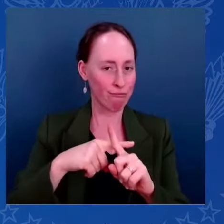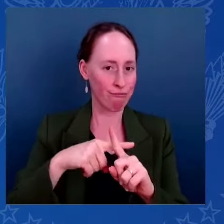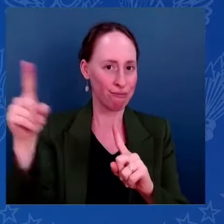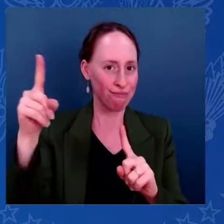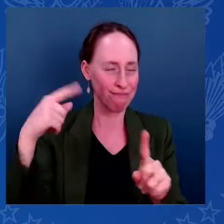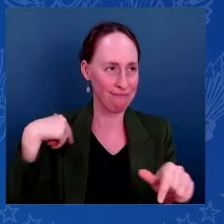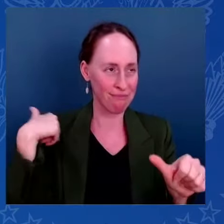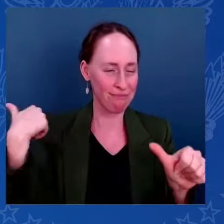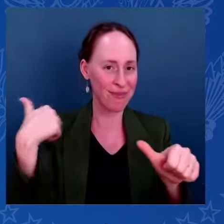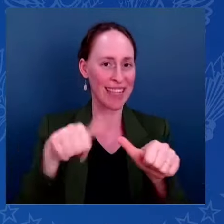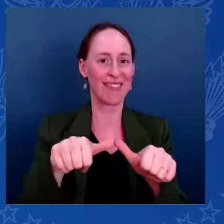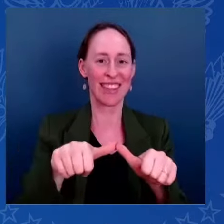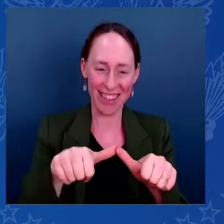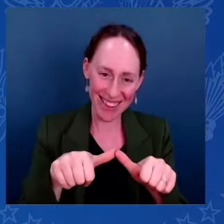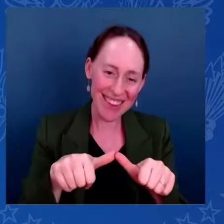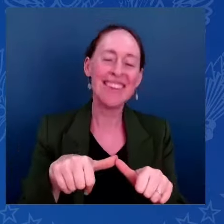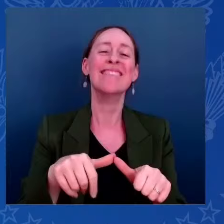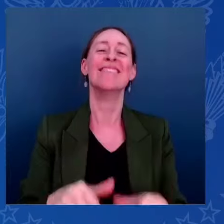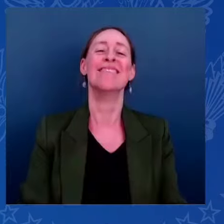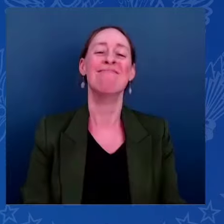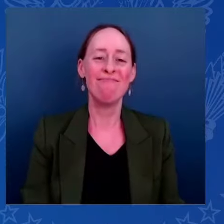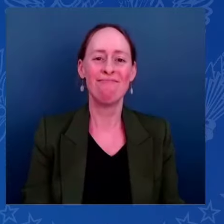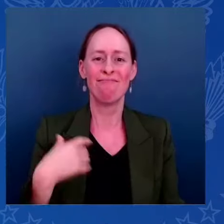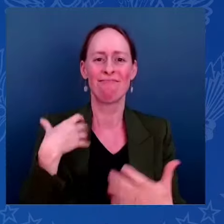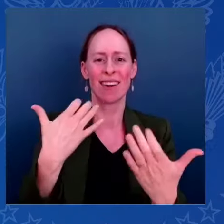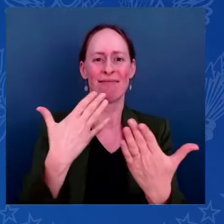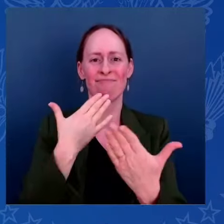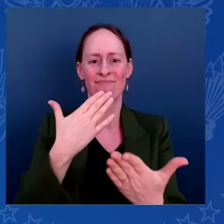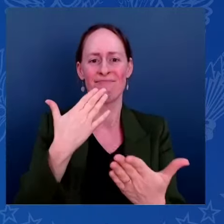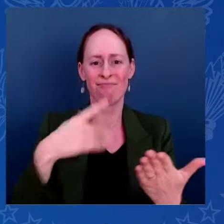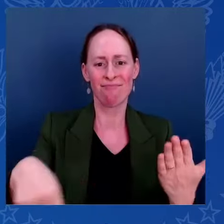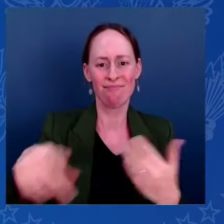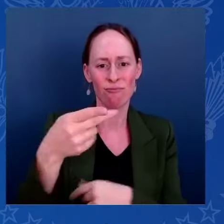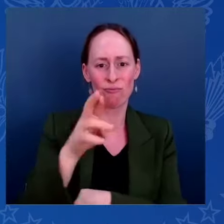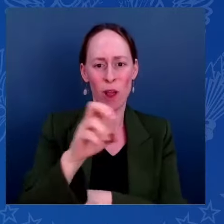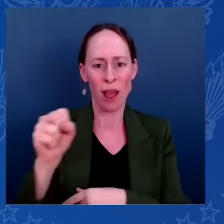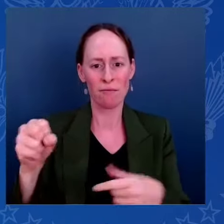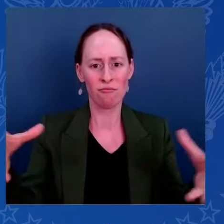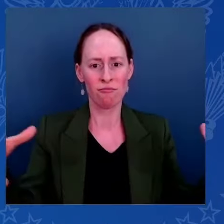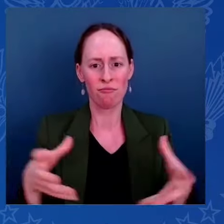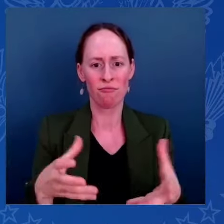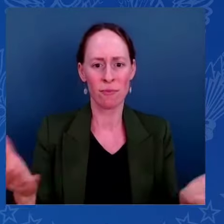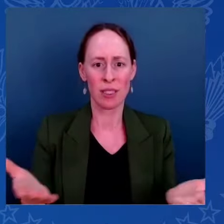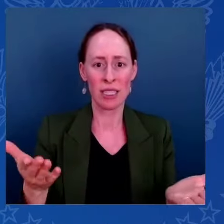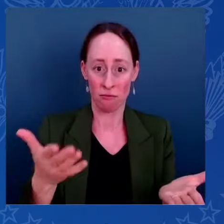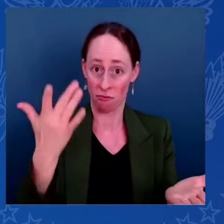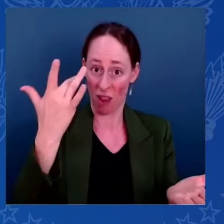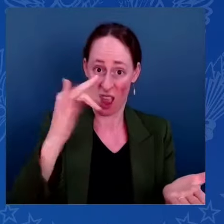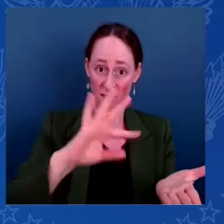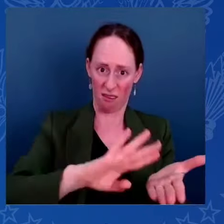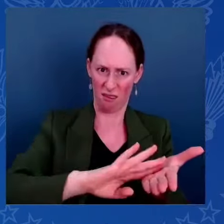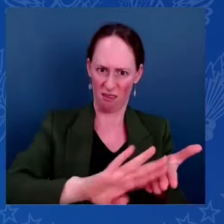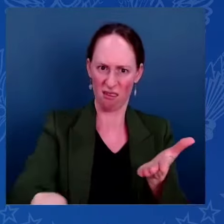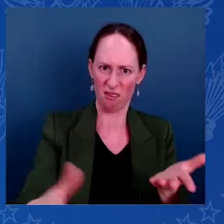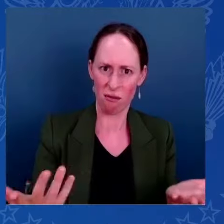because without your being here, people -- you give people hope, because they're going to hear about the amazing things